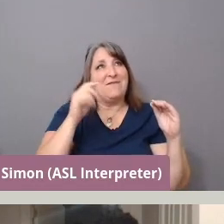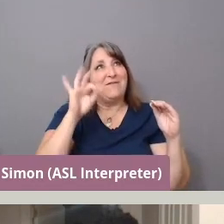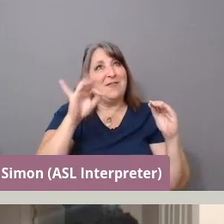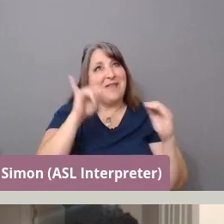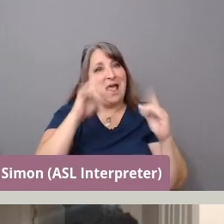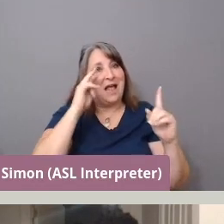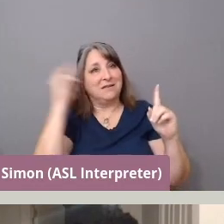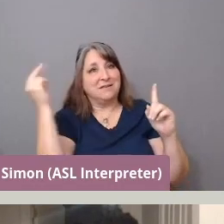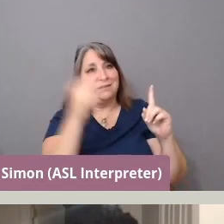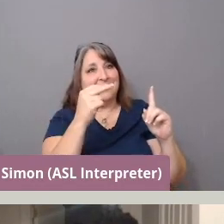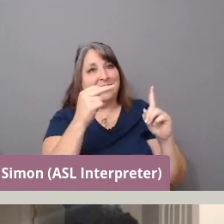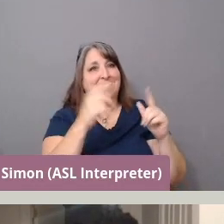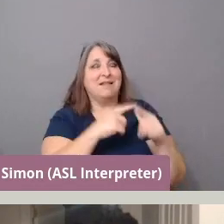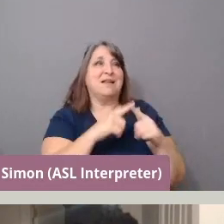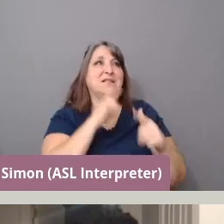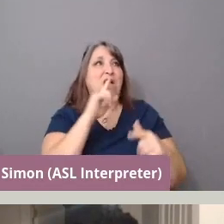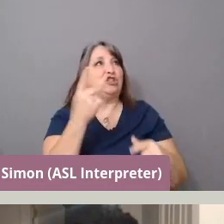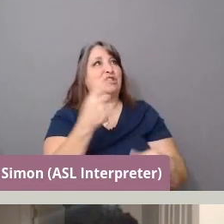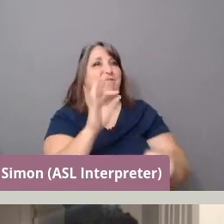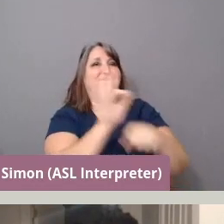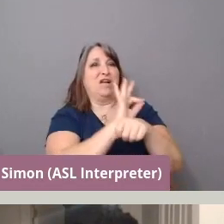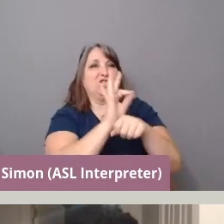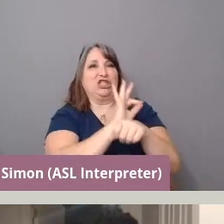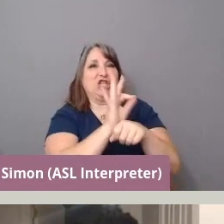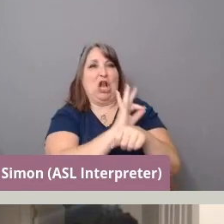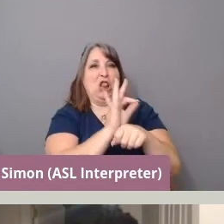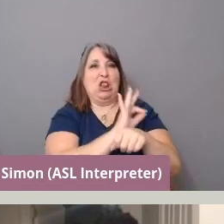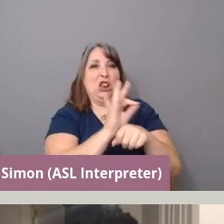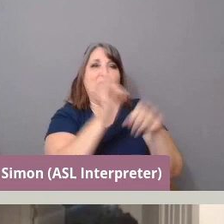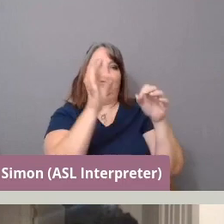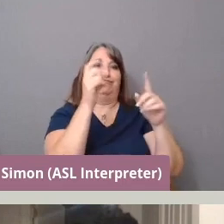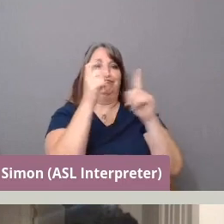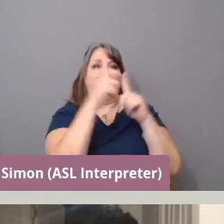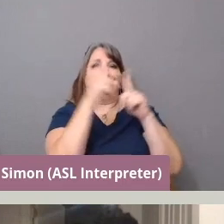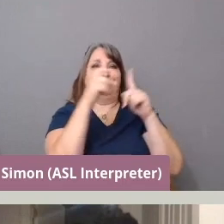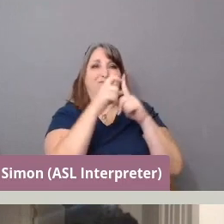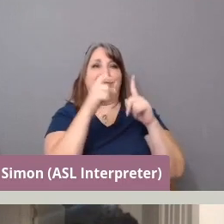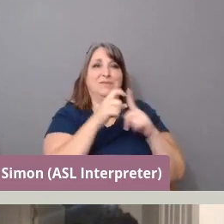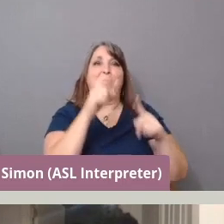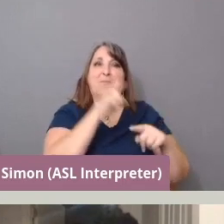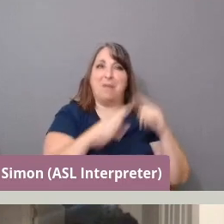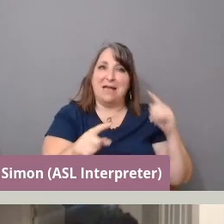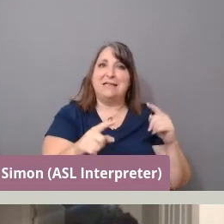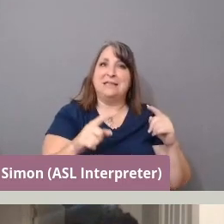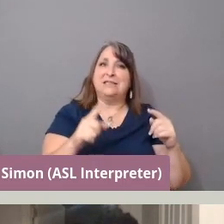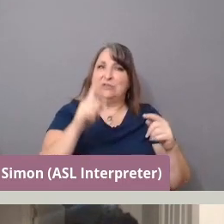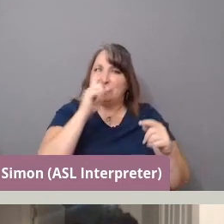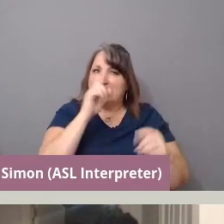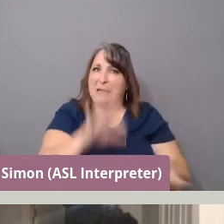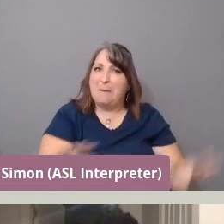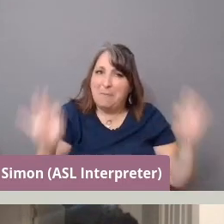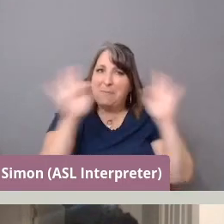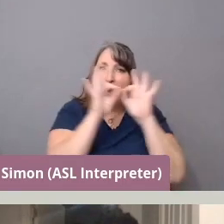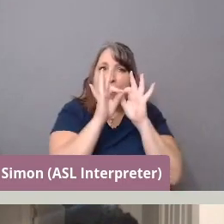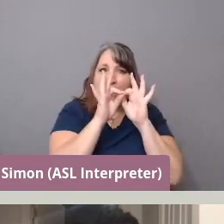just functional but that the art involved with it is really, really important. That's going to be a real guiding light for you